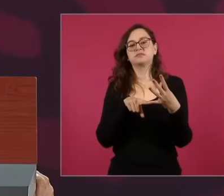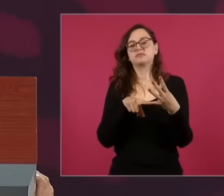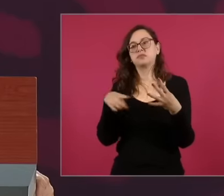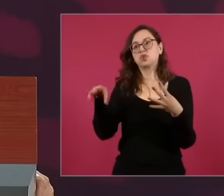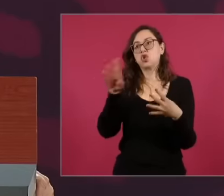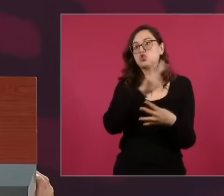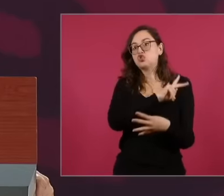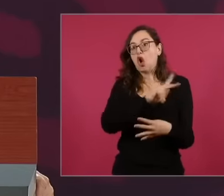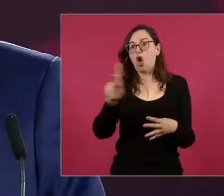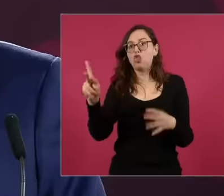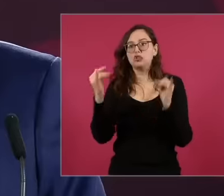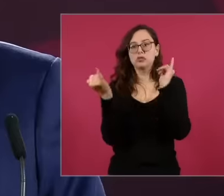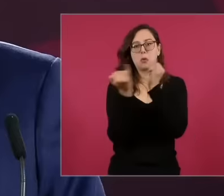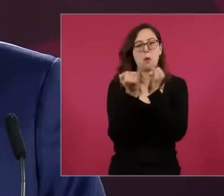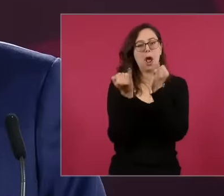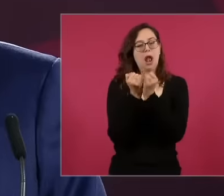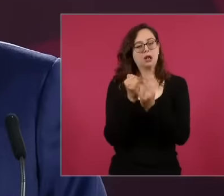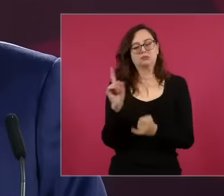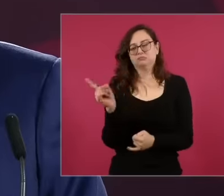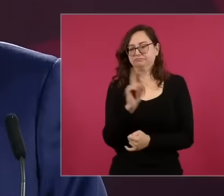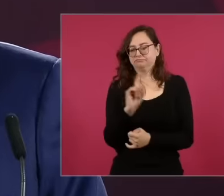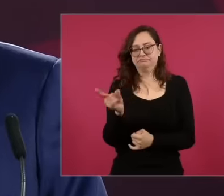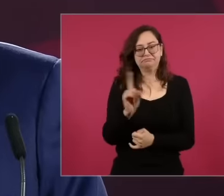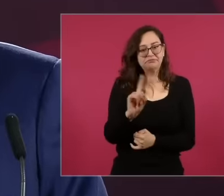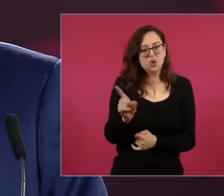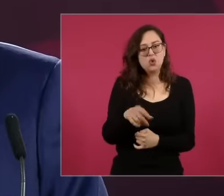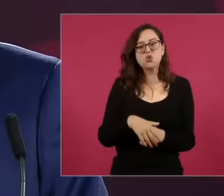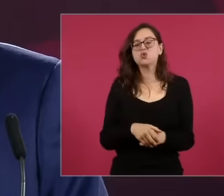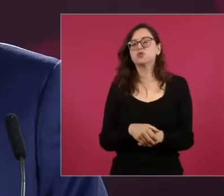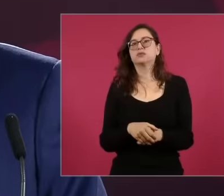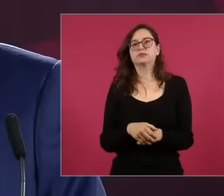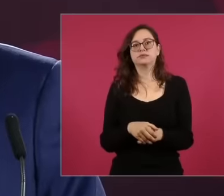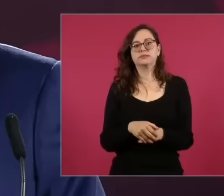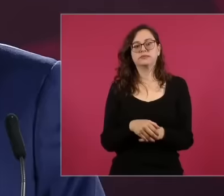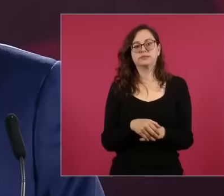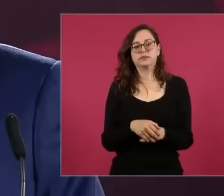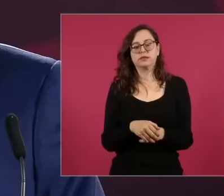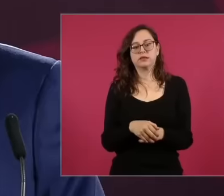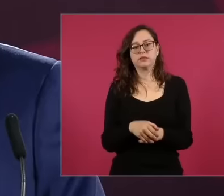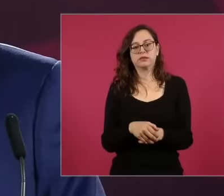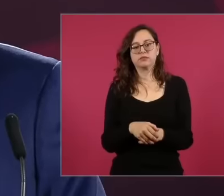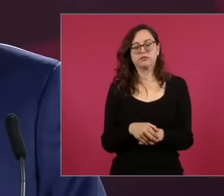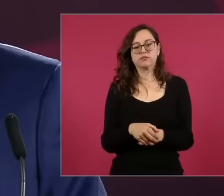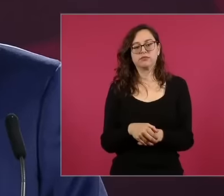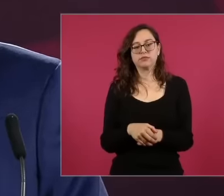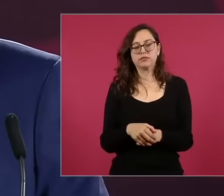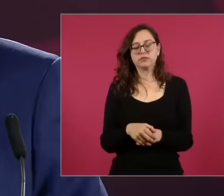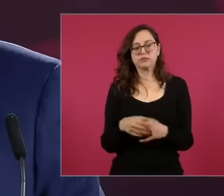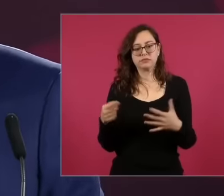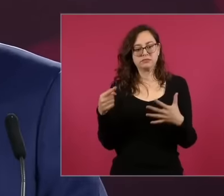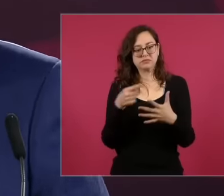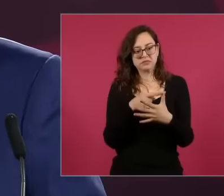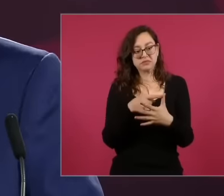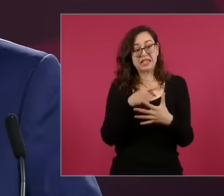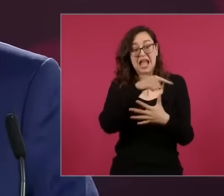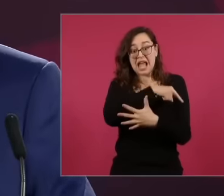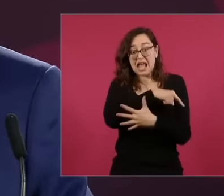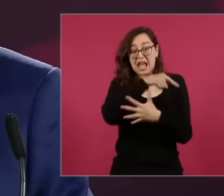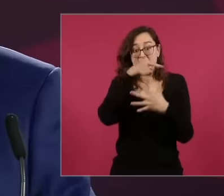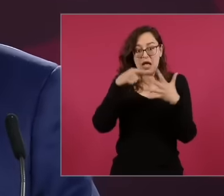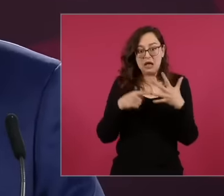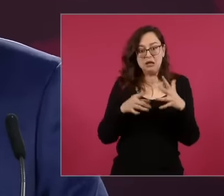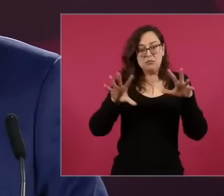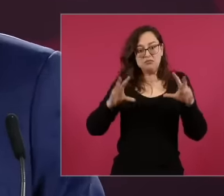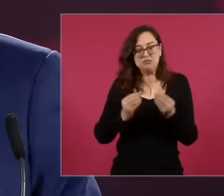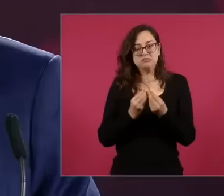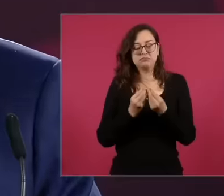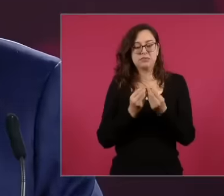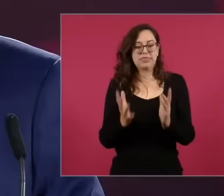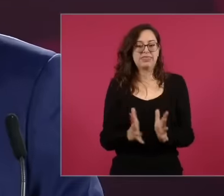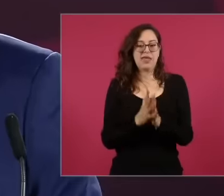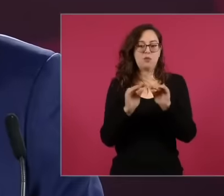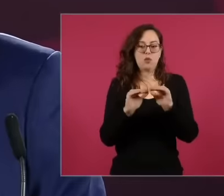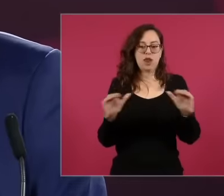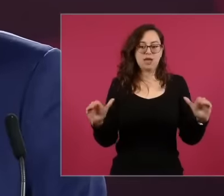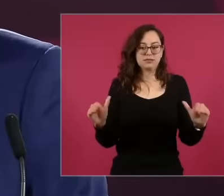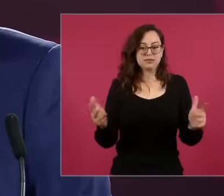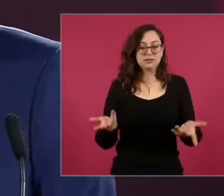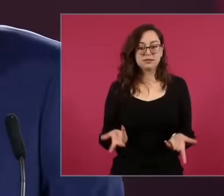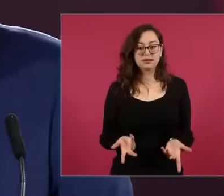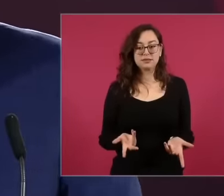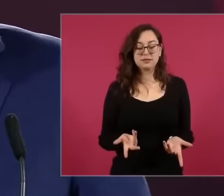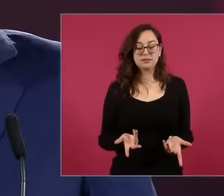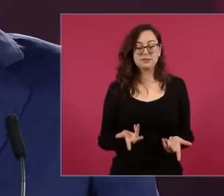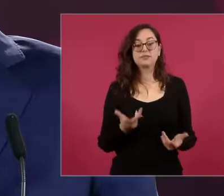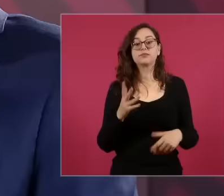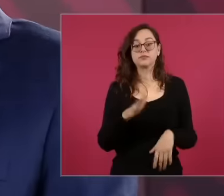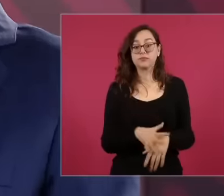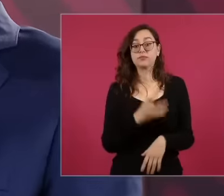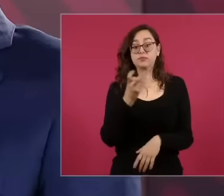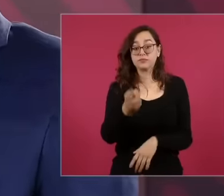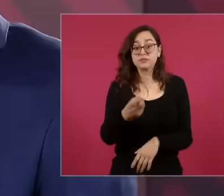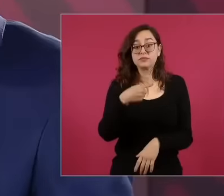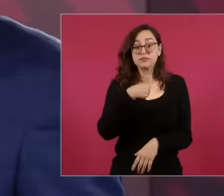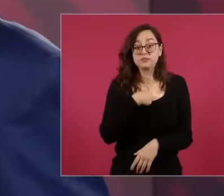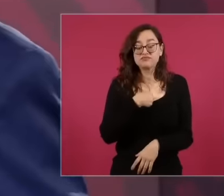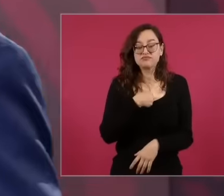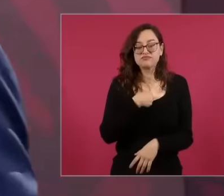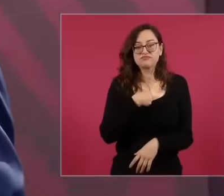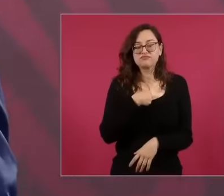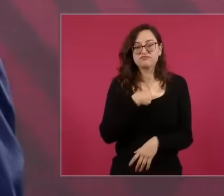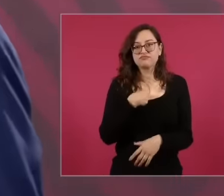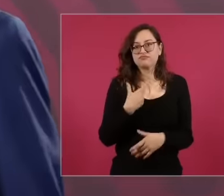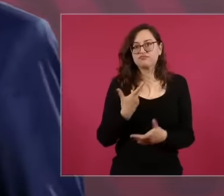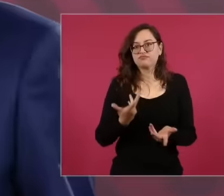, but I mention it because I was one of those who proposed that it is good that